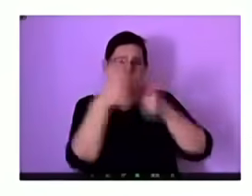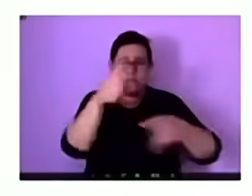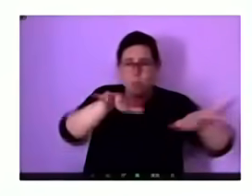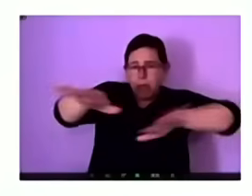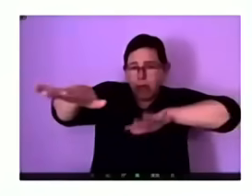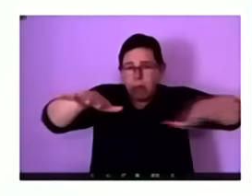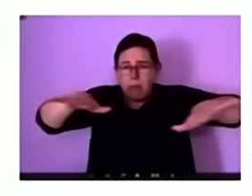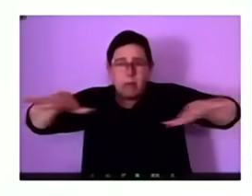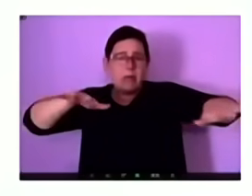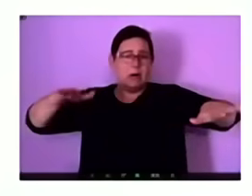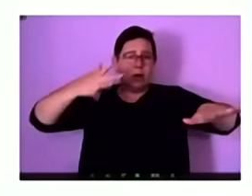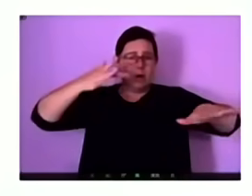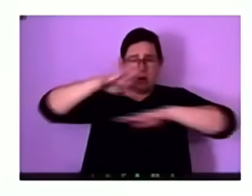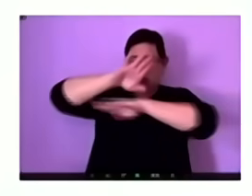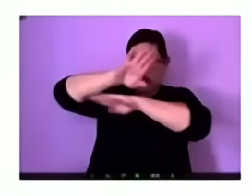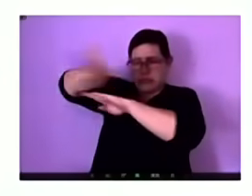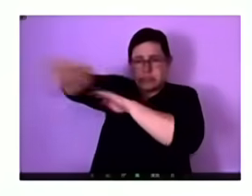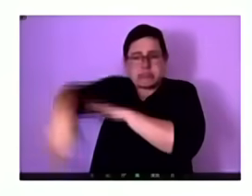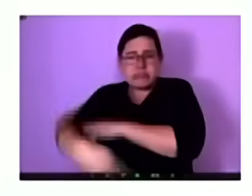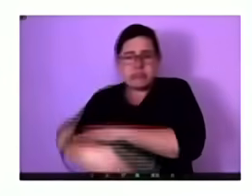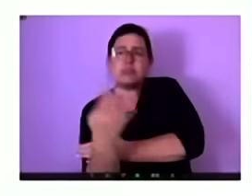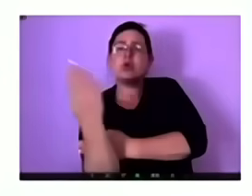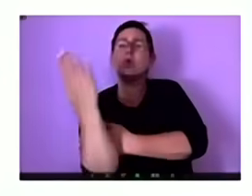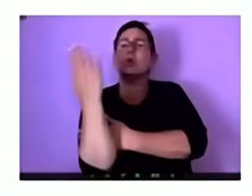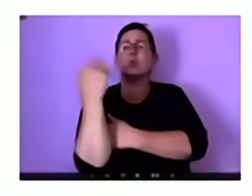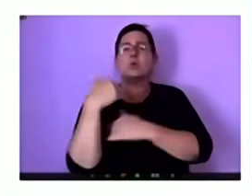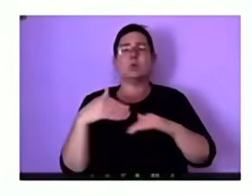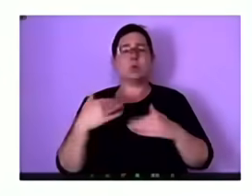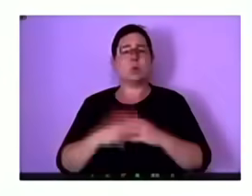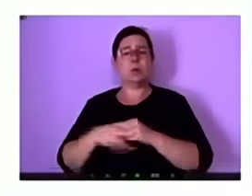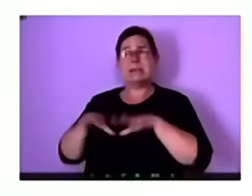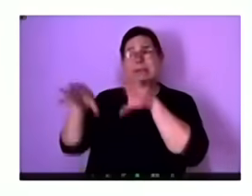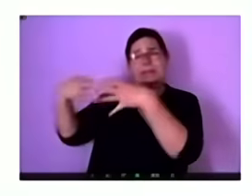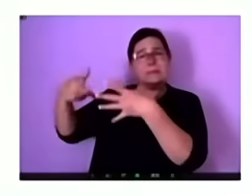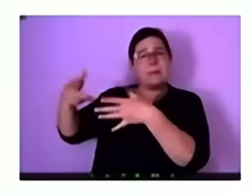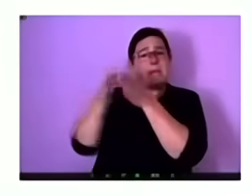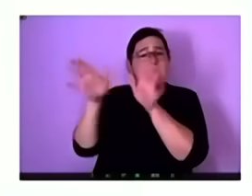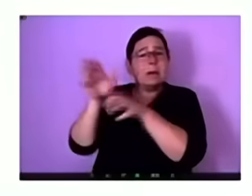HAVE BEEN WORKING THROUGHOUT THE NIGHT, AND OF COURSE ALL THROUGH